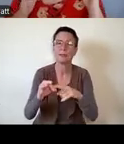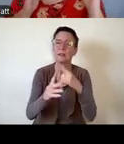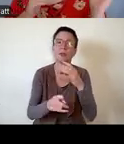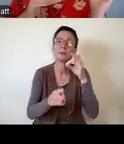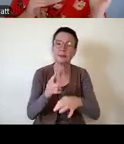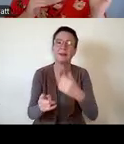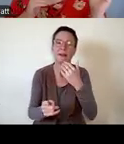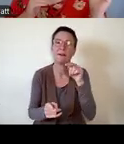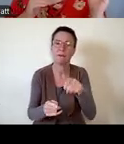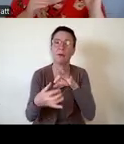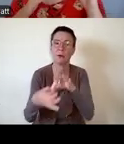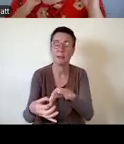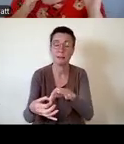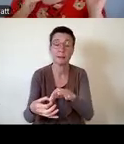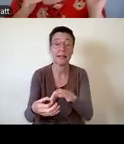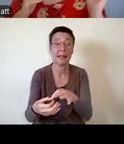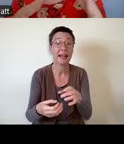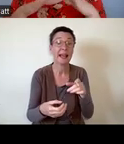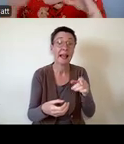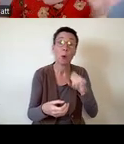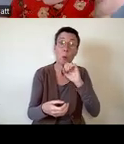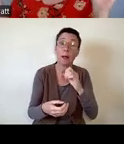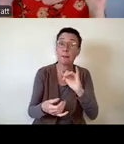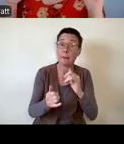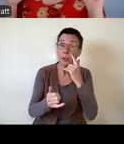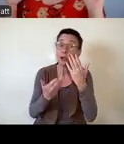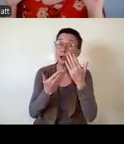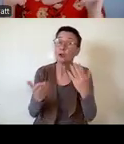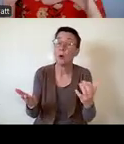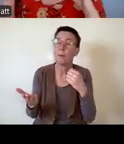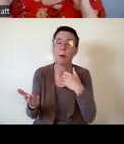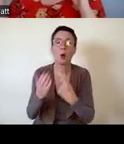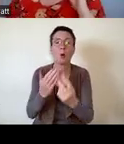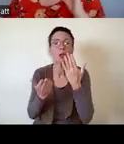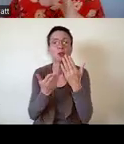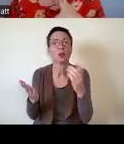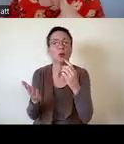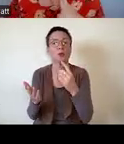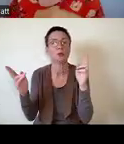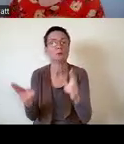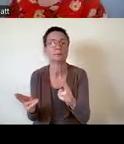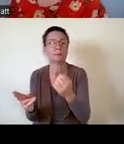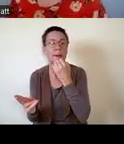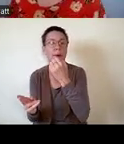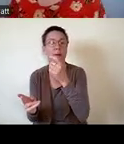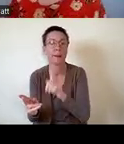If it thinks it's one of those, it will still show it, but not to as many people. Then the rest are the high-quality ones.